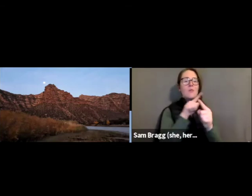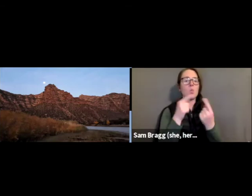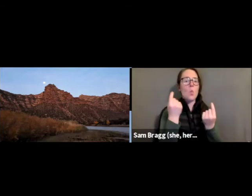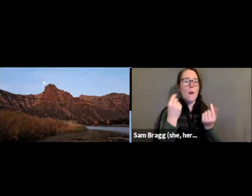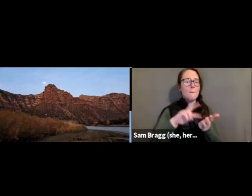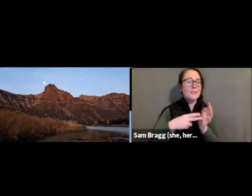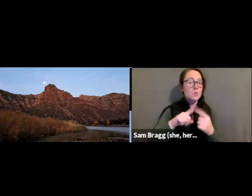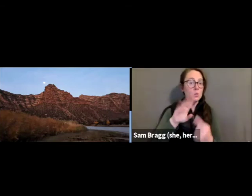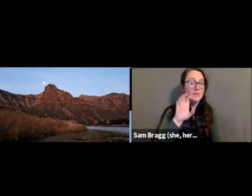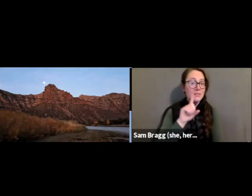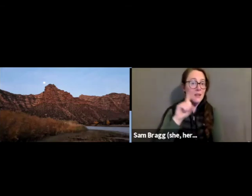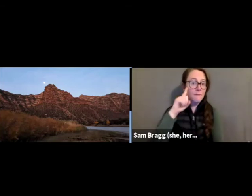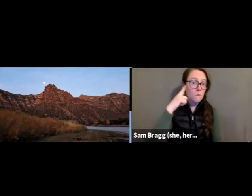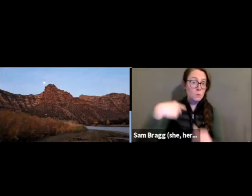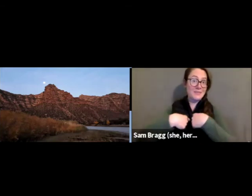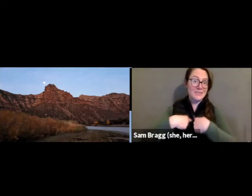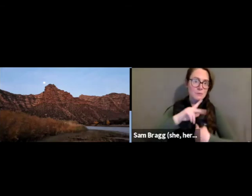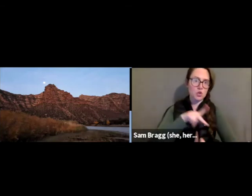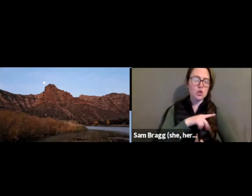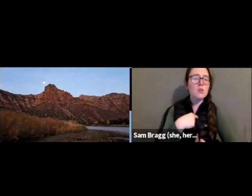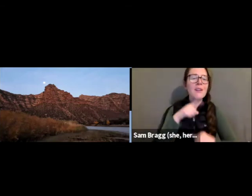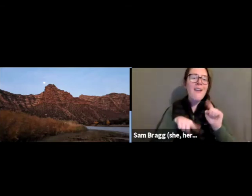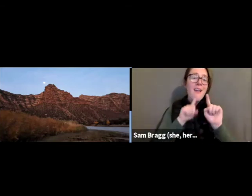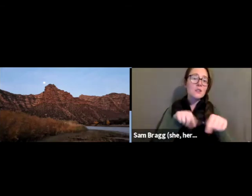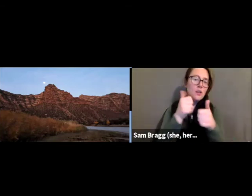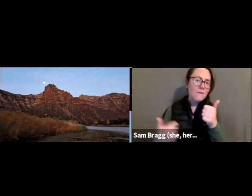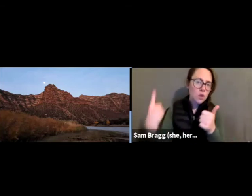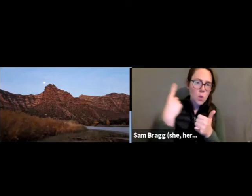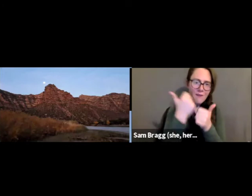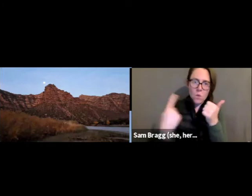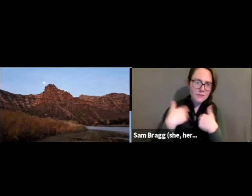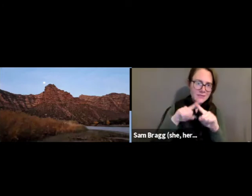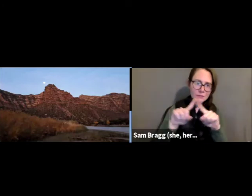in closing i want to return to my comment about what does it mean